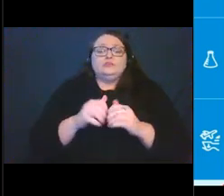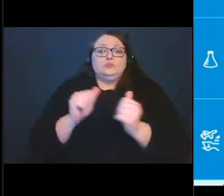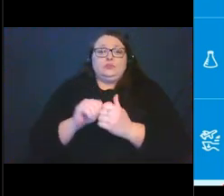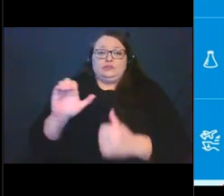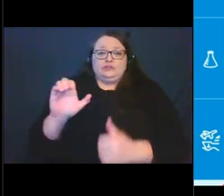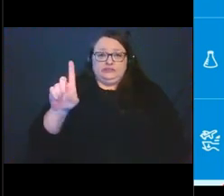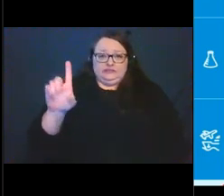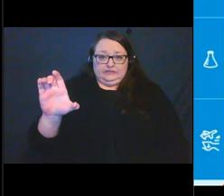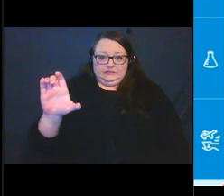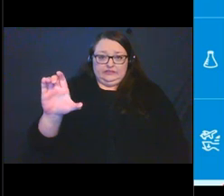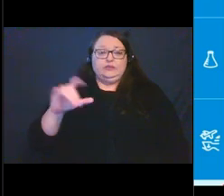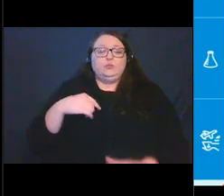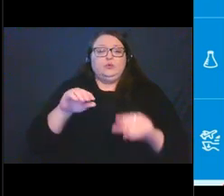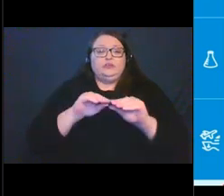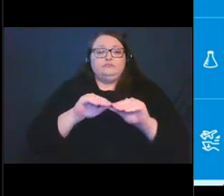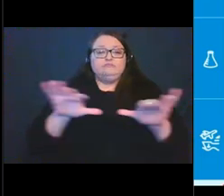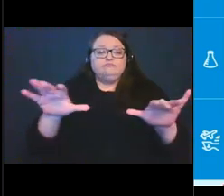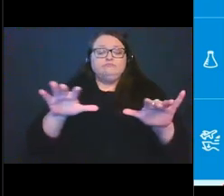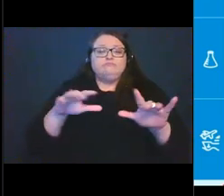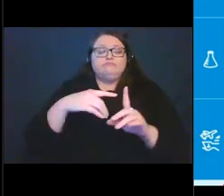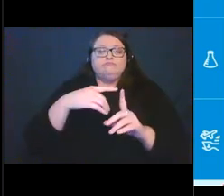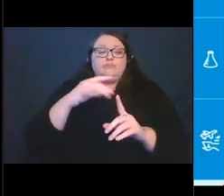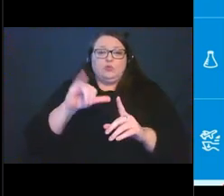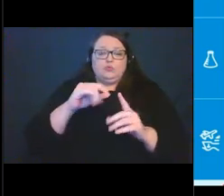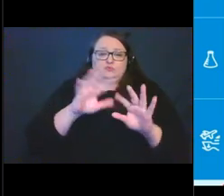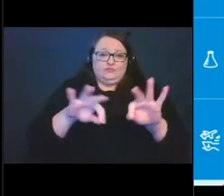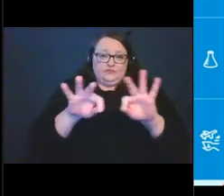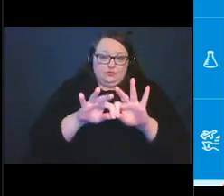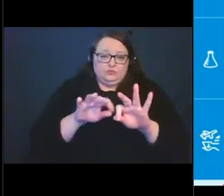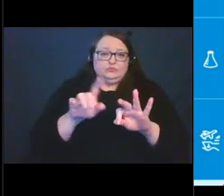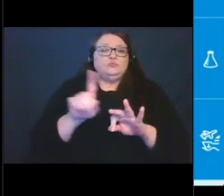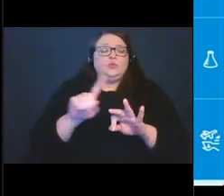across the country where high quality data existed, those are the little circles that